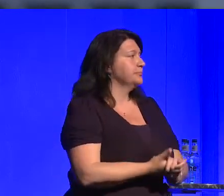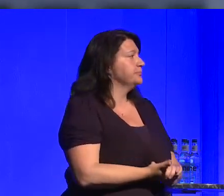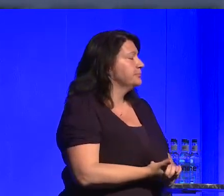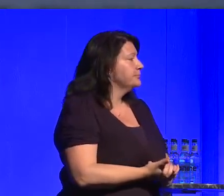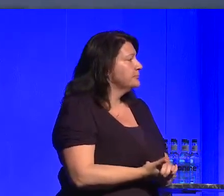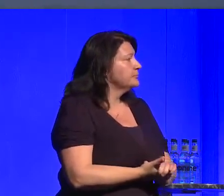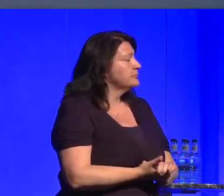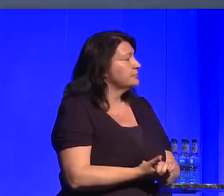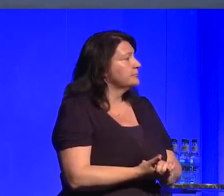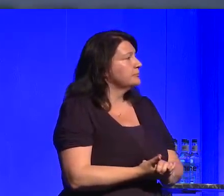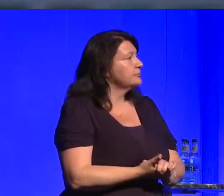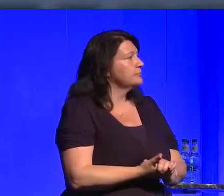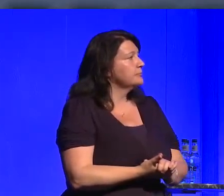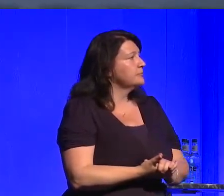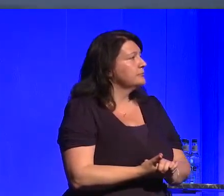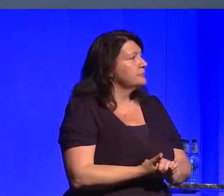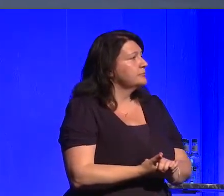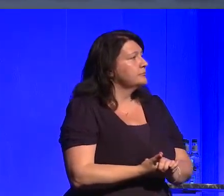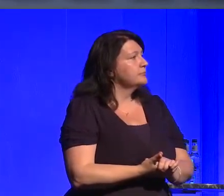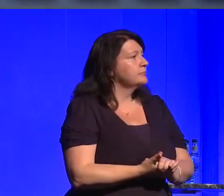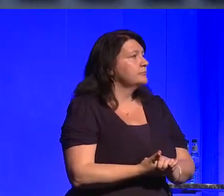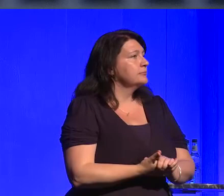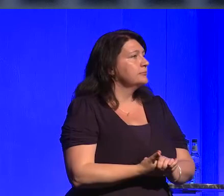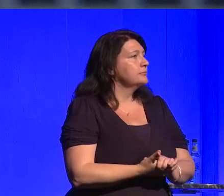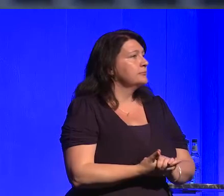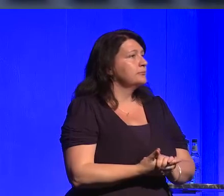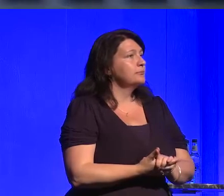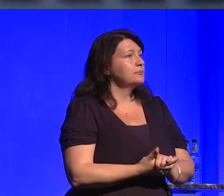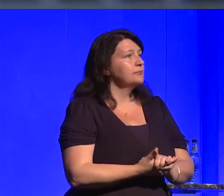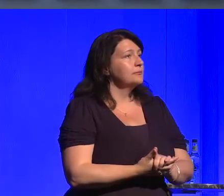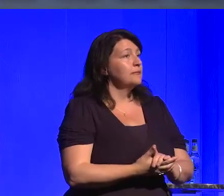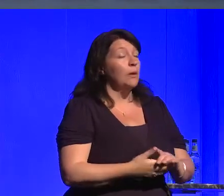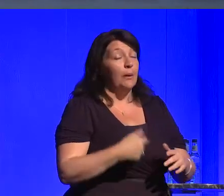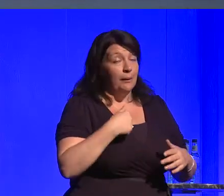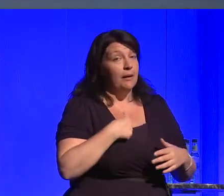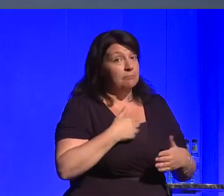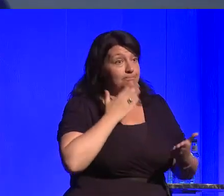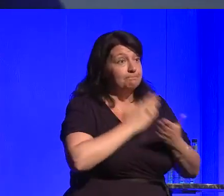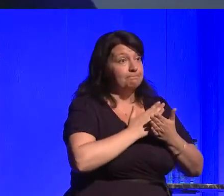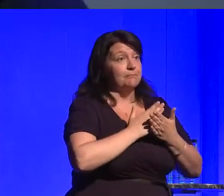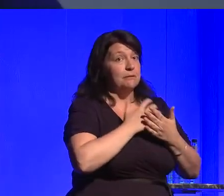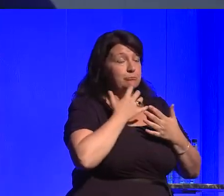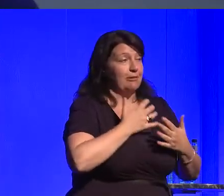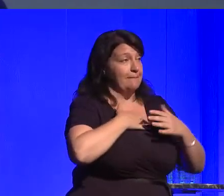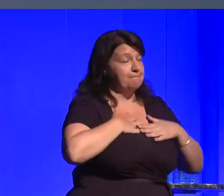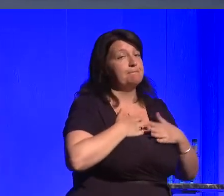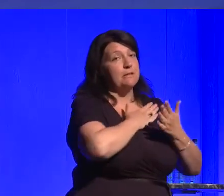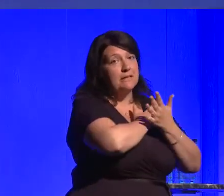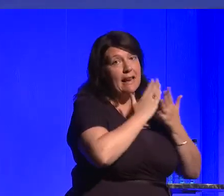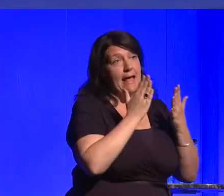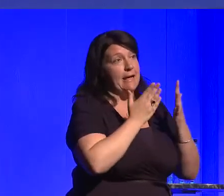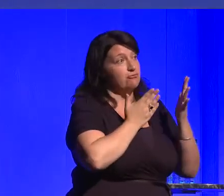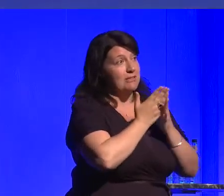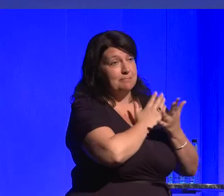Are we going to be really brave about transparency and the accountability that that brings -- everything